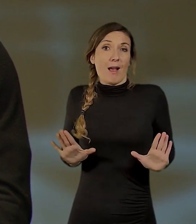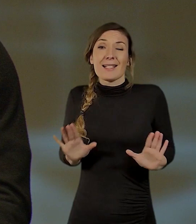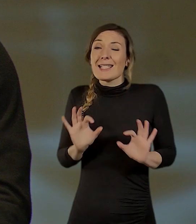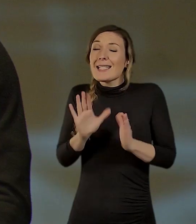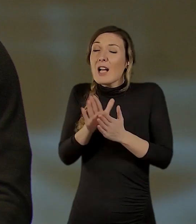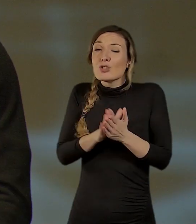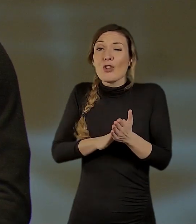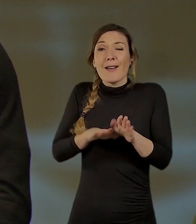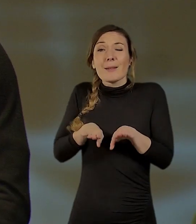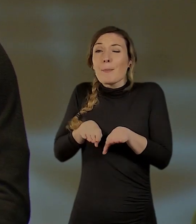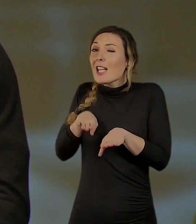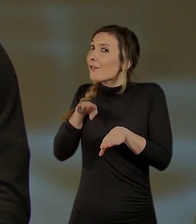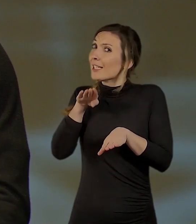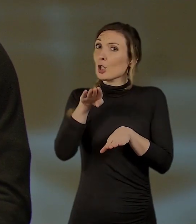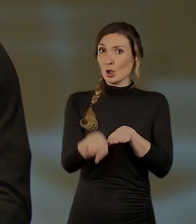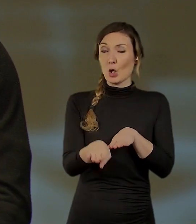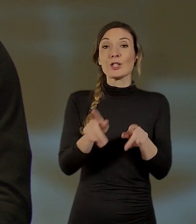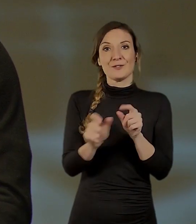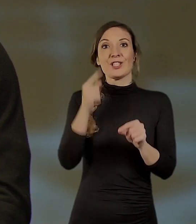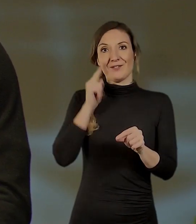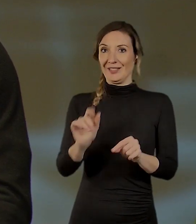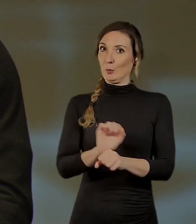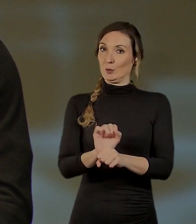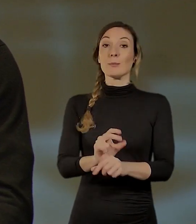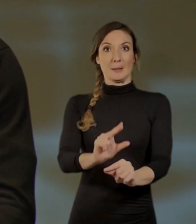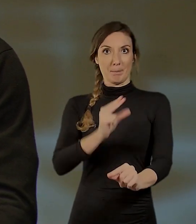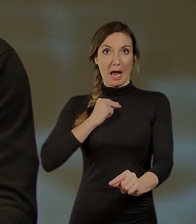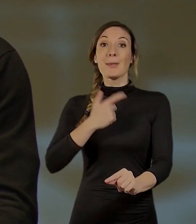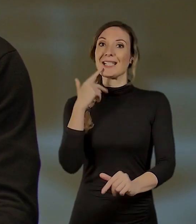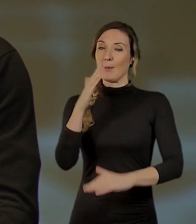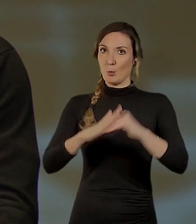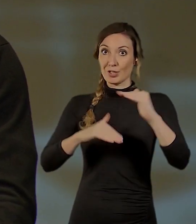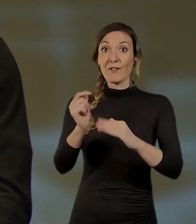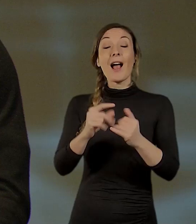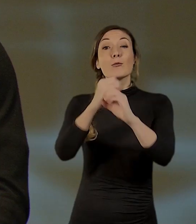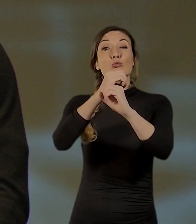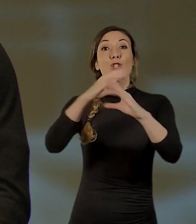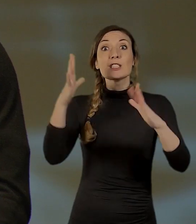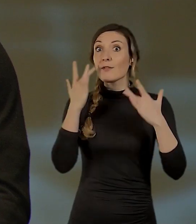after we collected the individual suggestions, we handed them over to various architects,